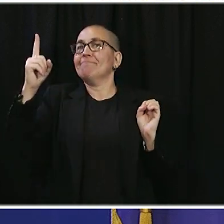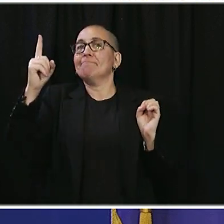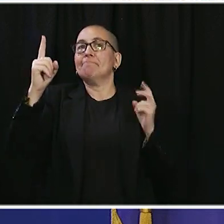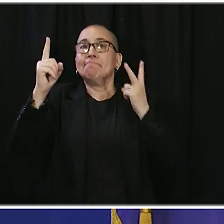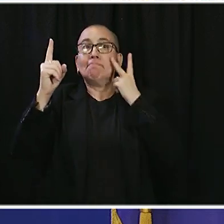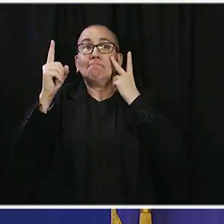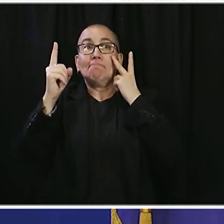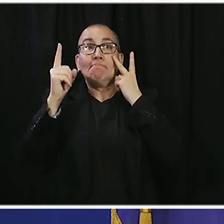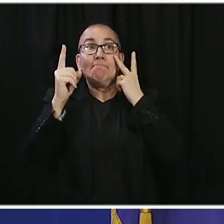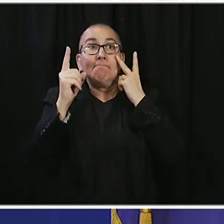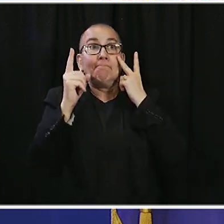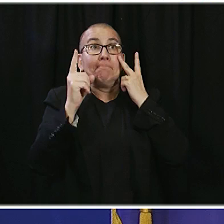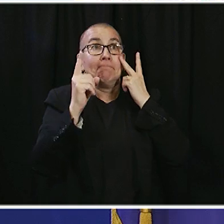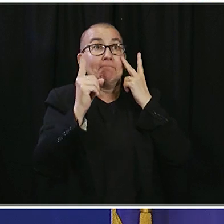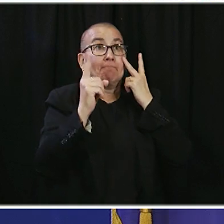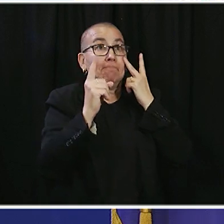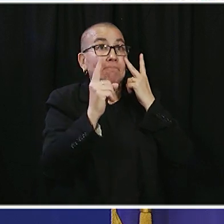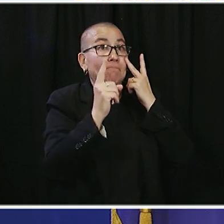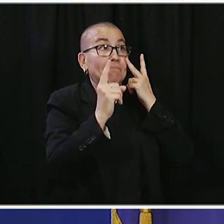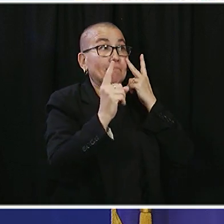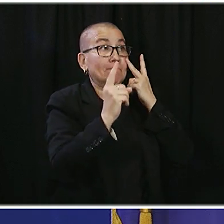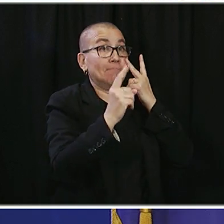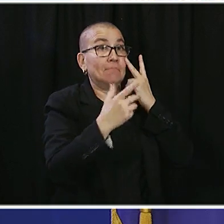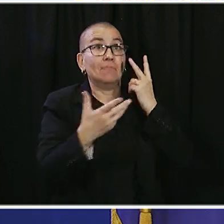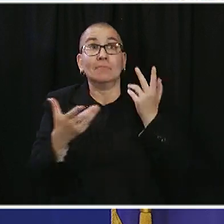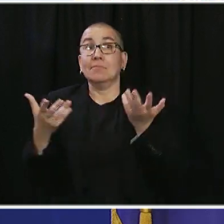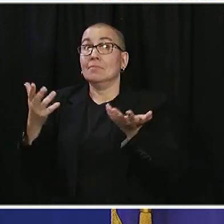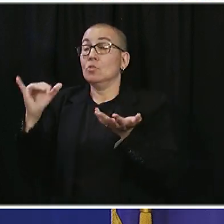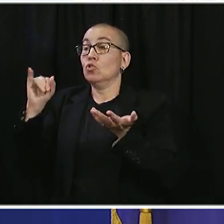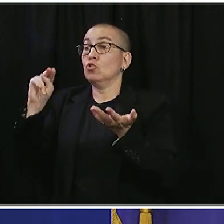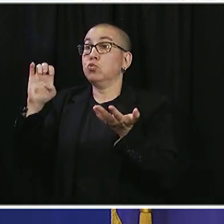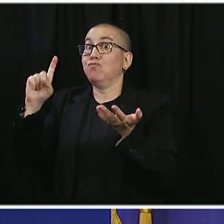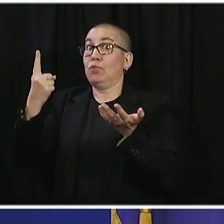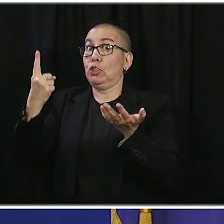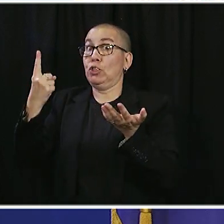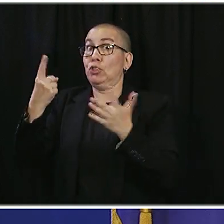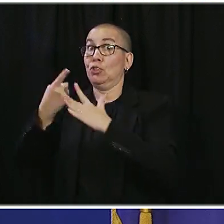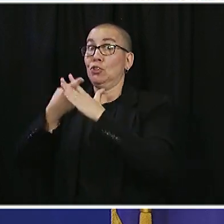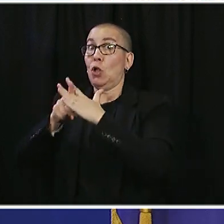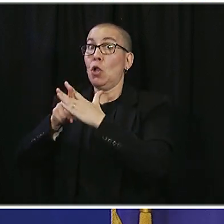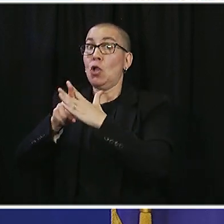OF THEM, TO GET THERE. AND I THINK JUST TO BE ON THIS ONE IS, WE WANT TO SEE WHEAPS FOR A SHORT PERIOD OF TIME WITH